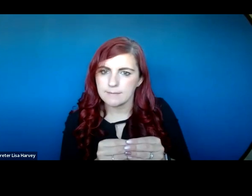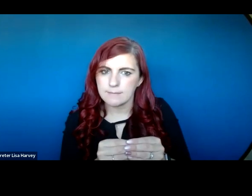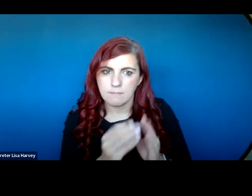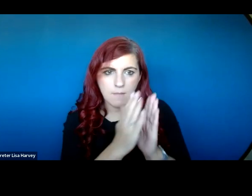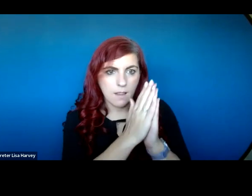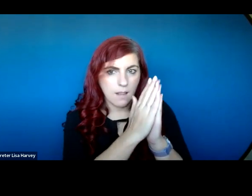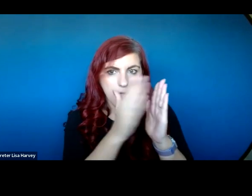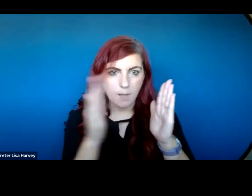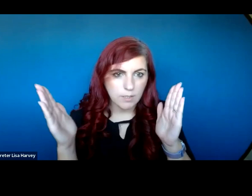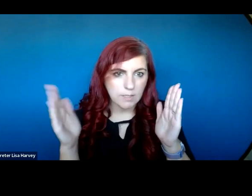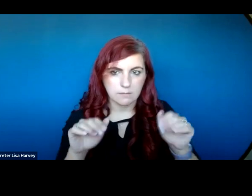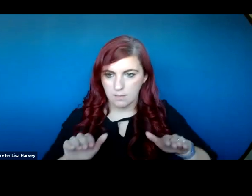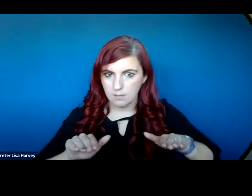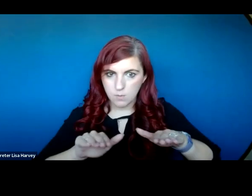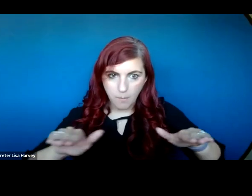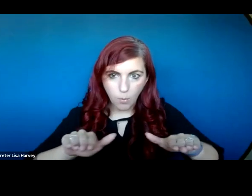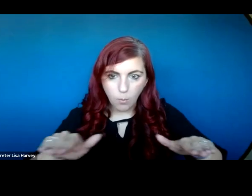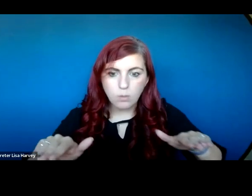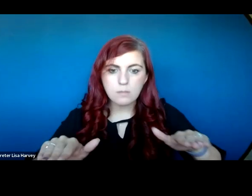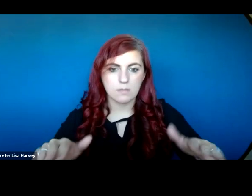swimming pools, gyms.